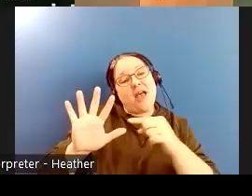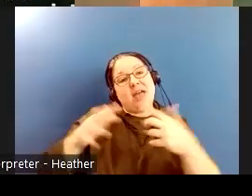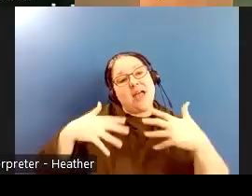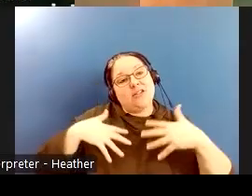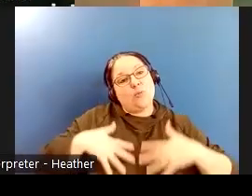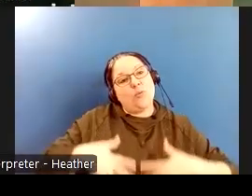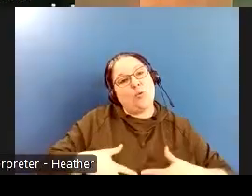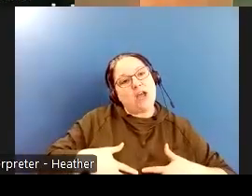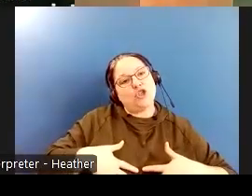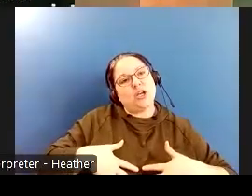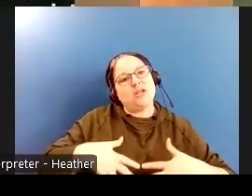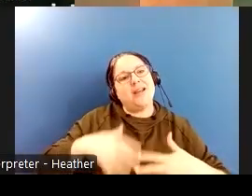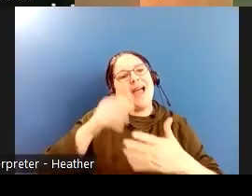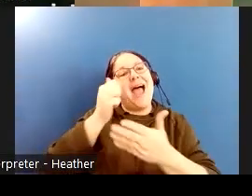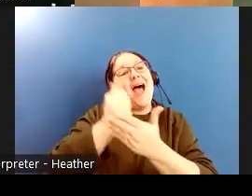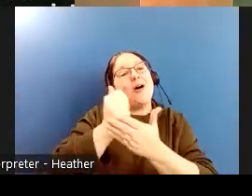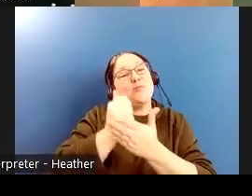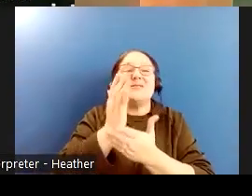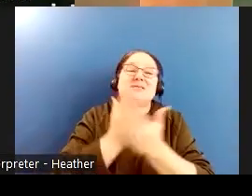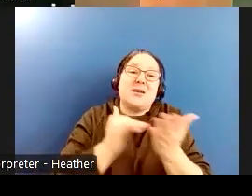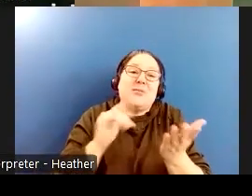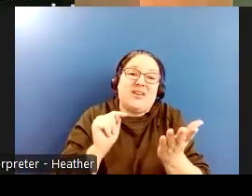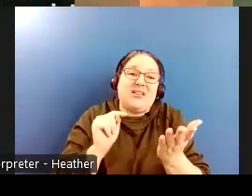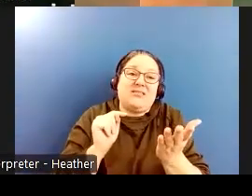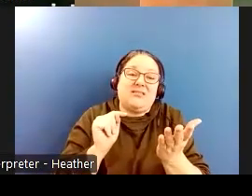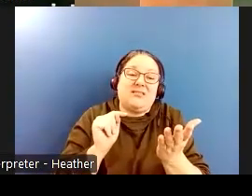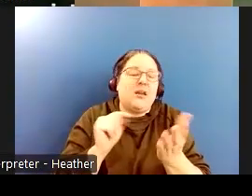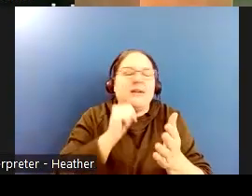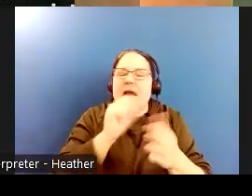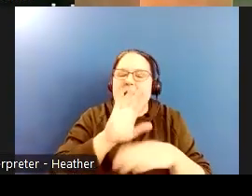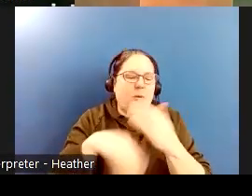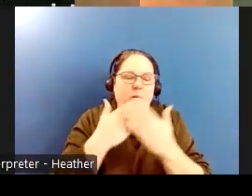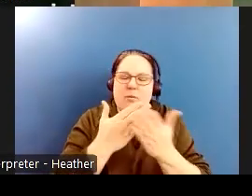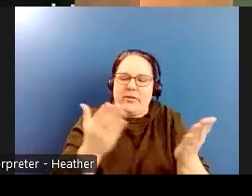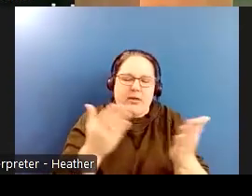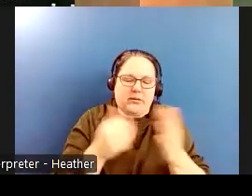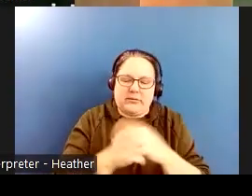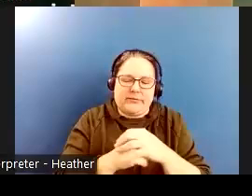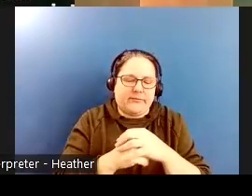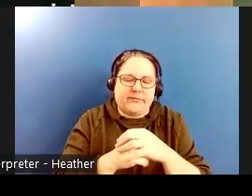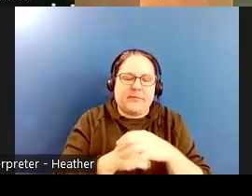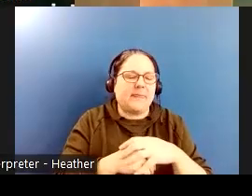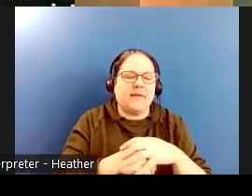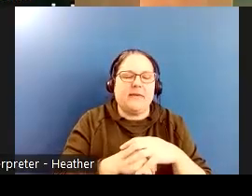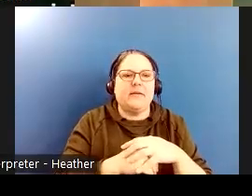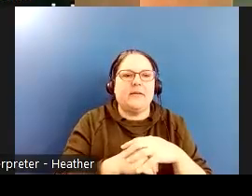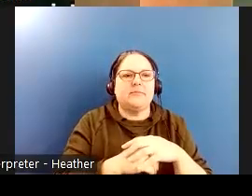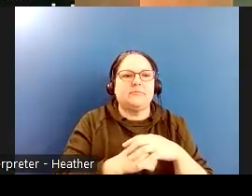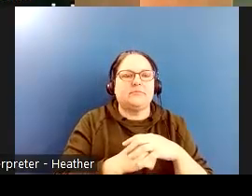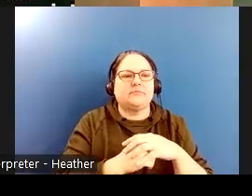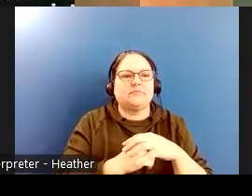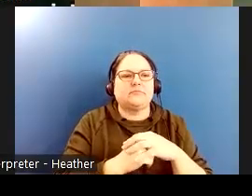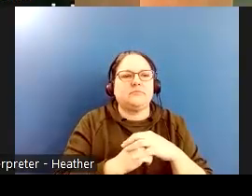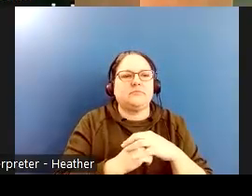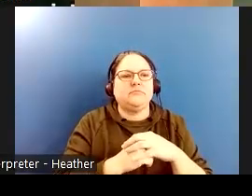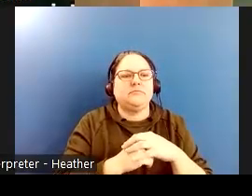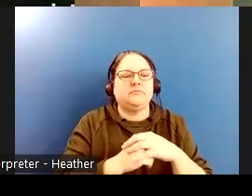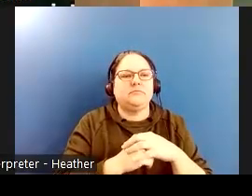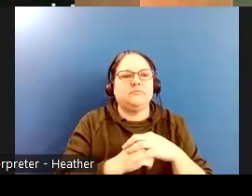survival worsening. Okay, not the whole thing but some of it. And then in terms of here in kind of